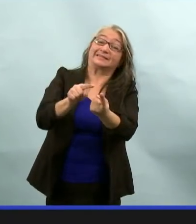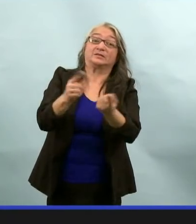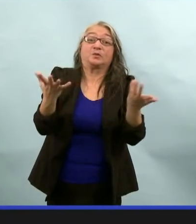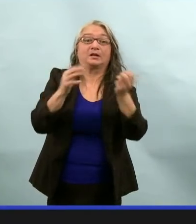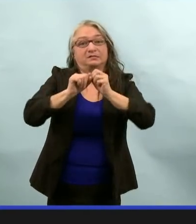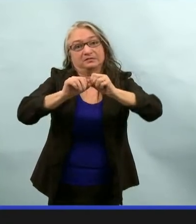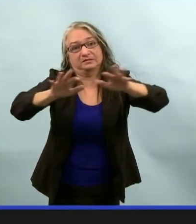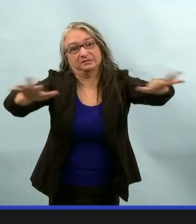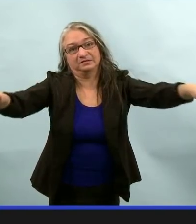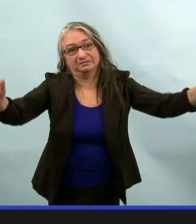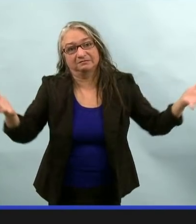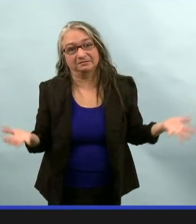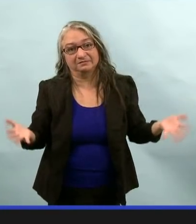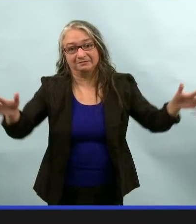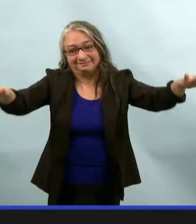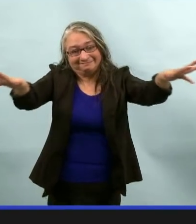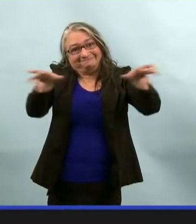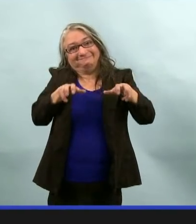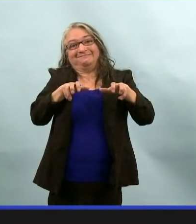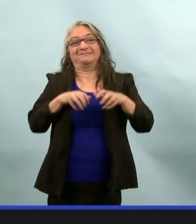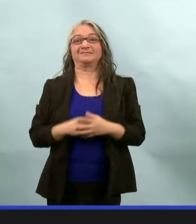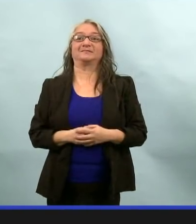from ctv winnipeg josh